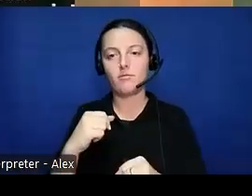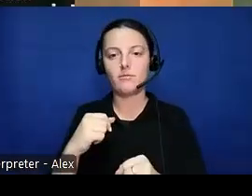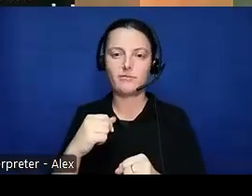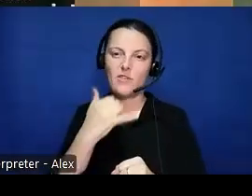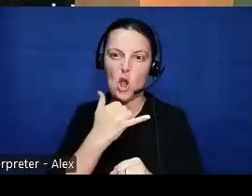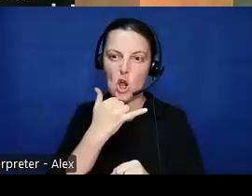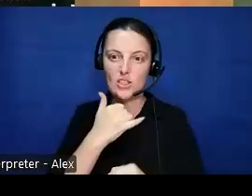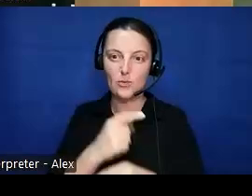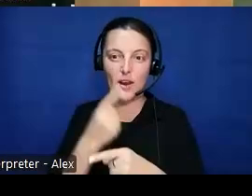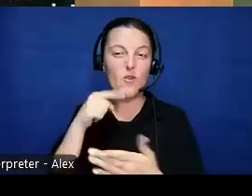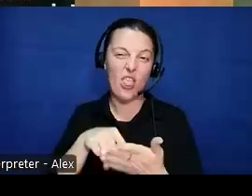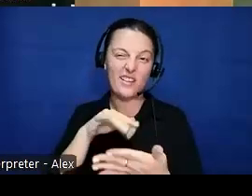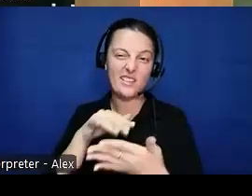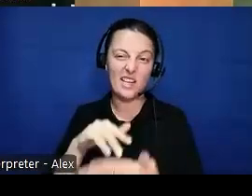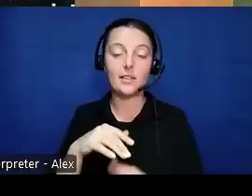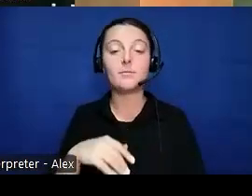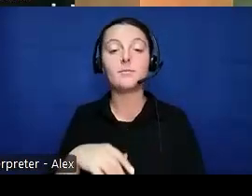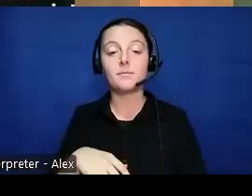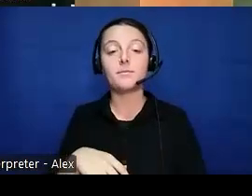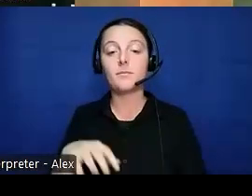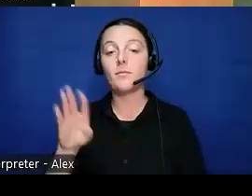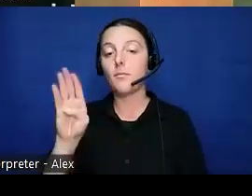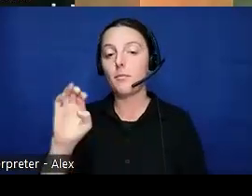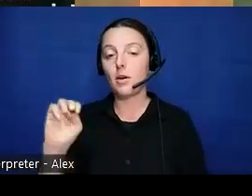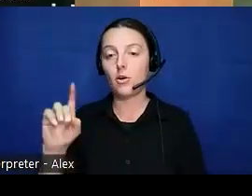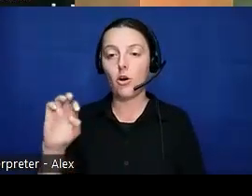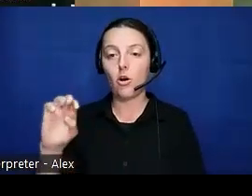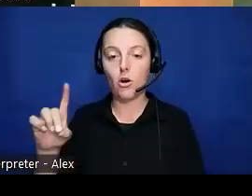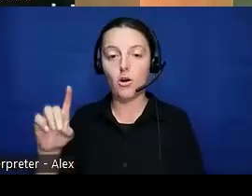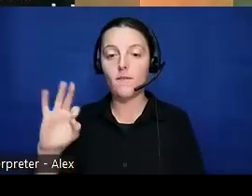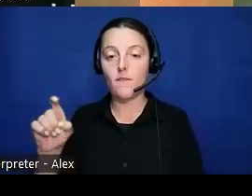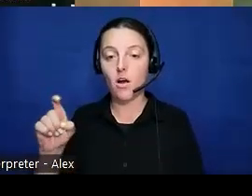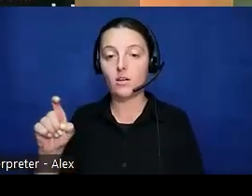pointed out all of these flaws and, um, one of them was just essentially that this was a tale,